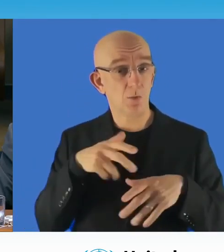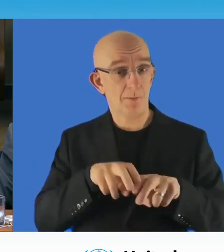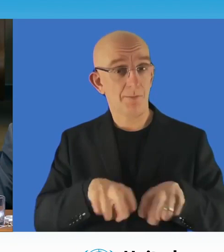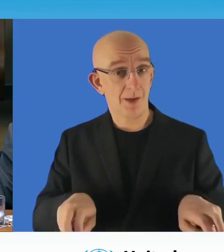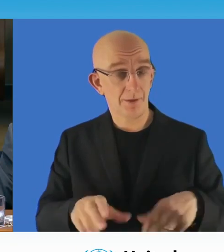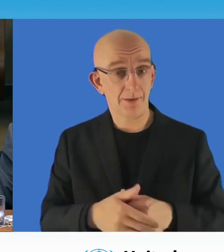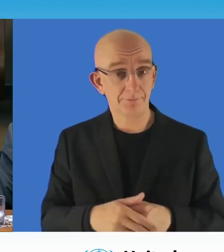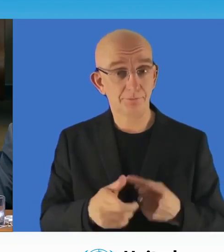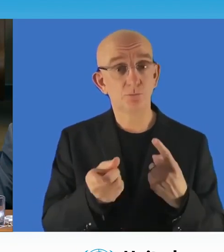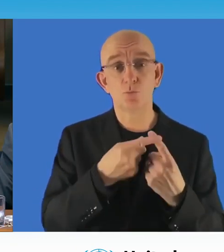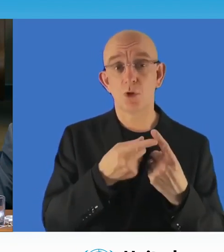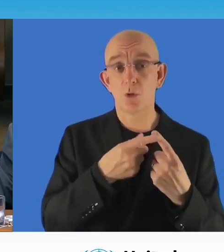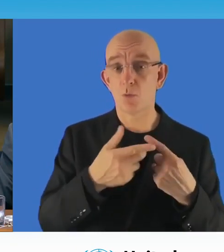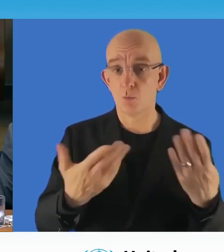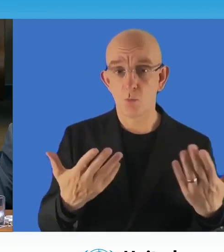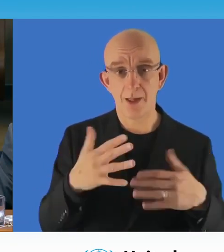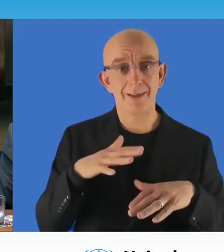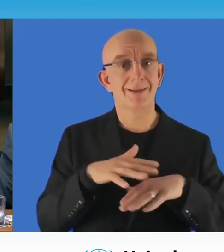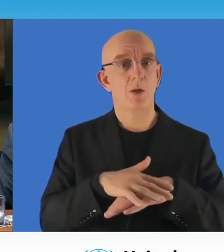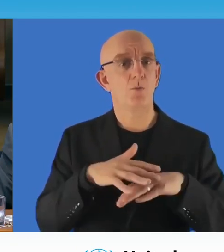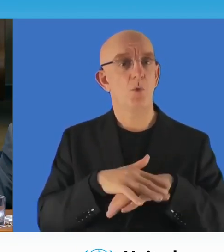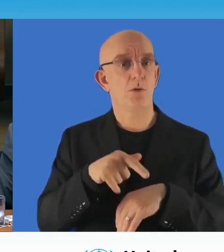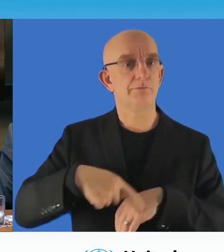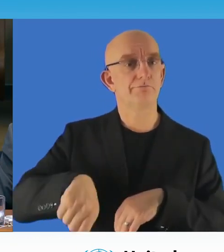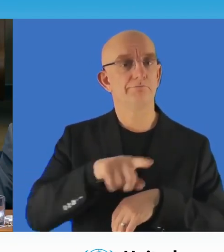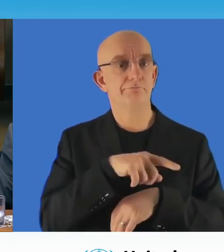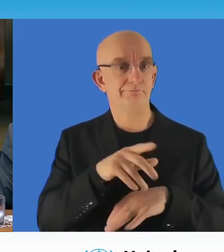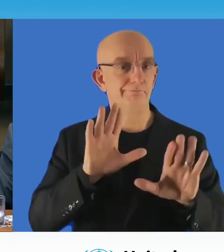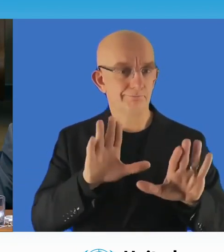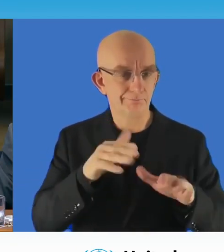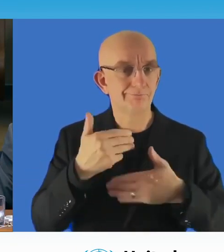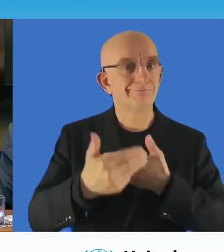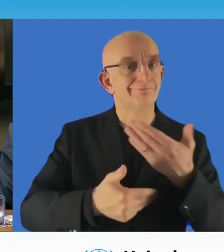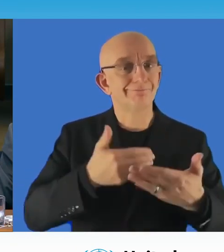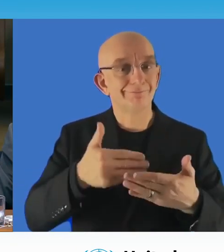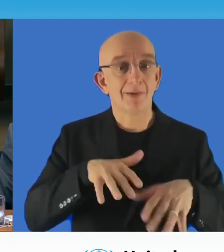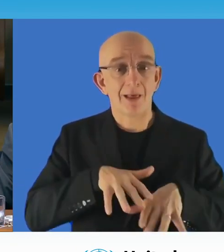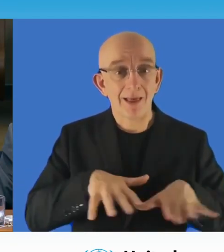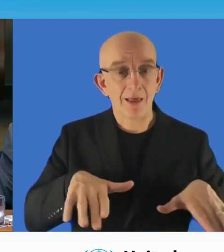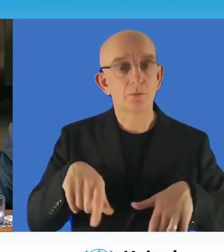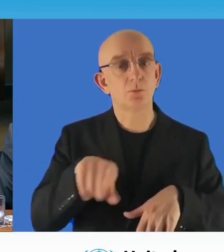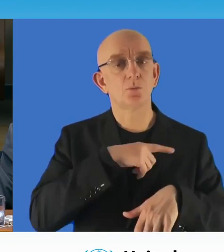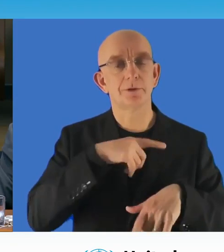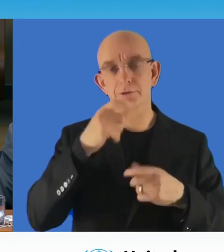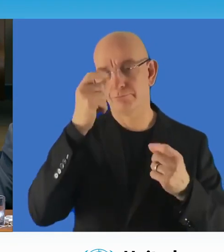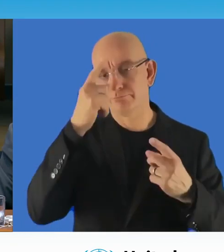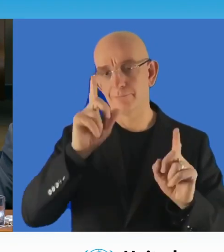needed to take time to build a culture of sharing learning and leading on disability inclusion